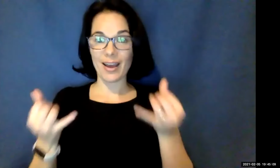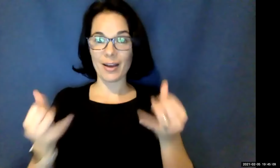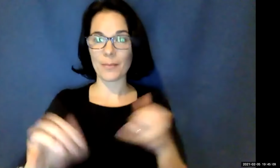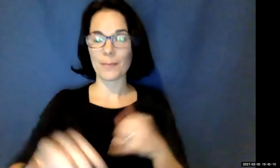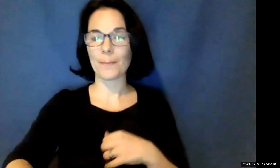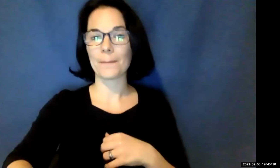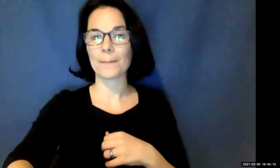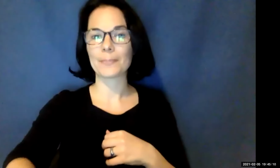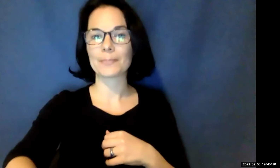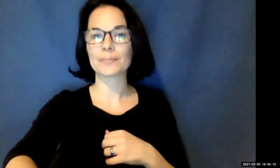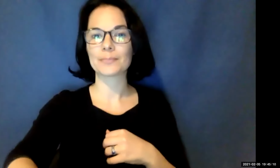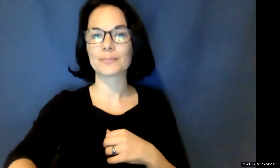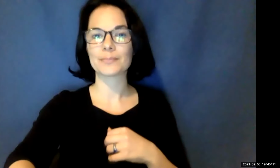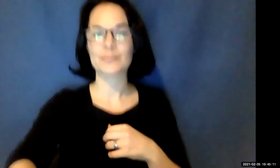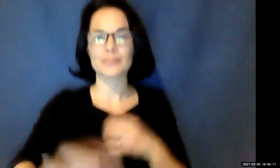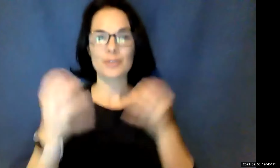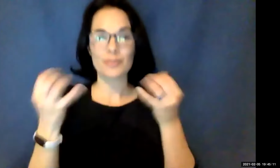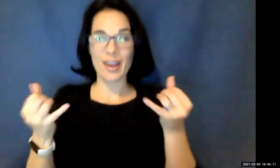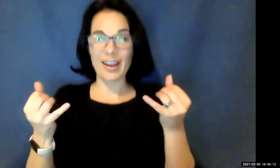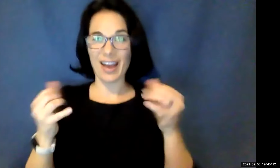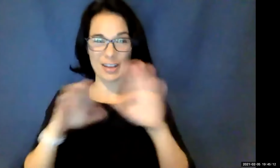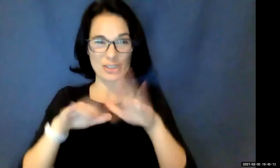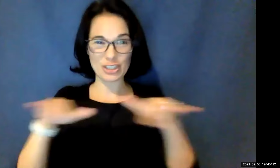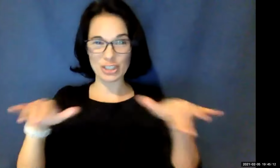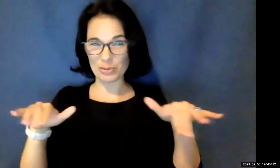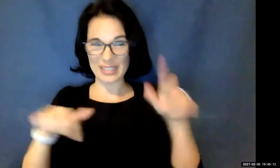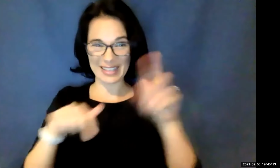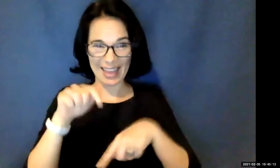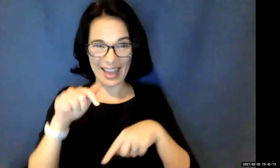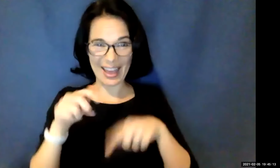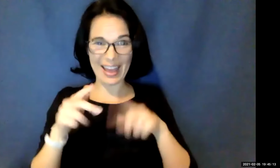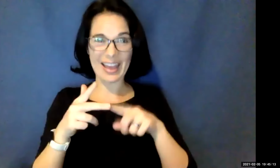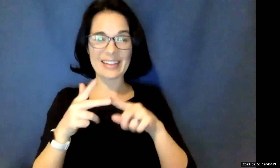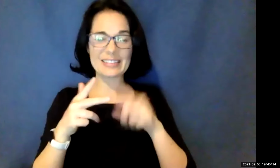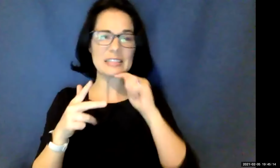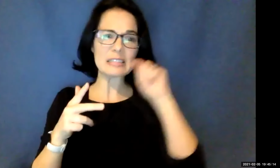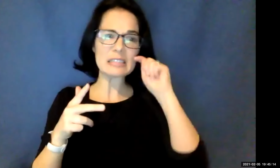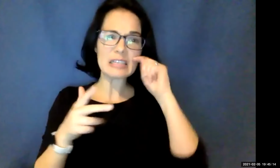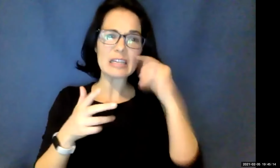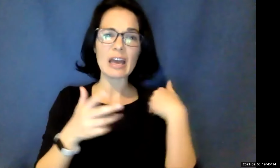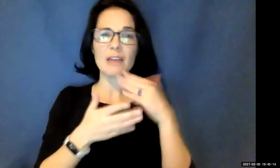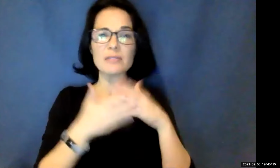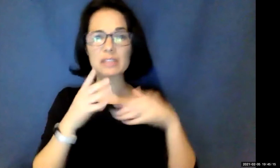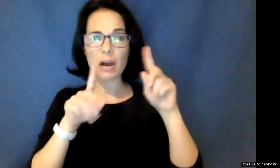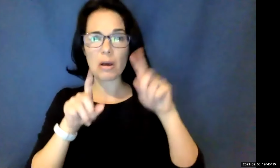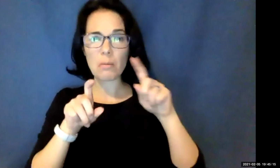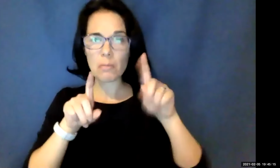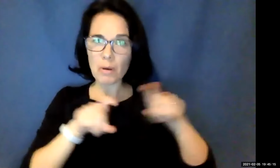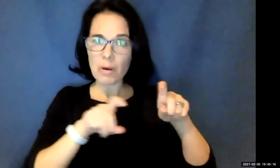And so we are – those trials have to go on, the FDA has to expand the age range, and